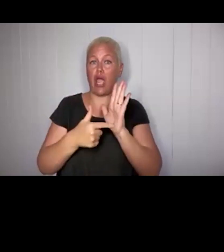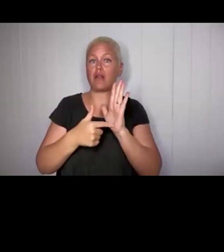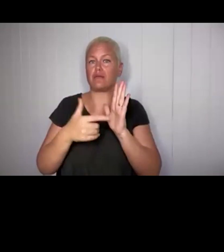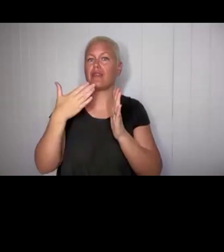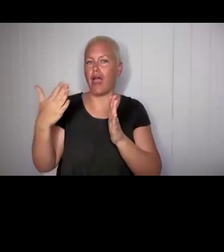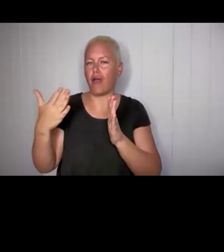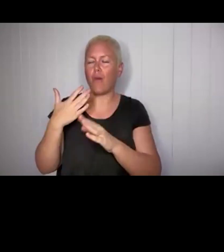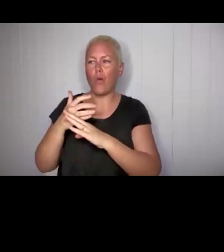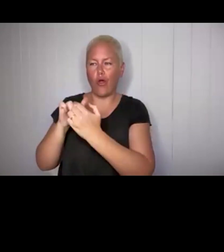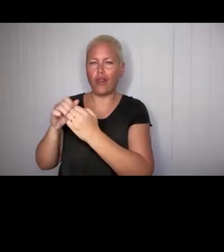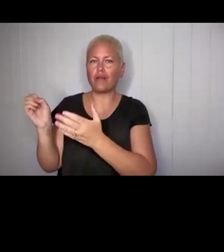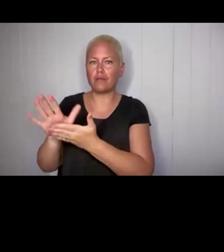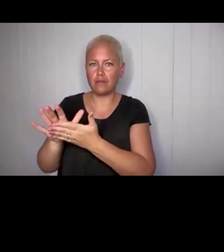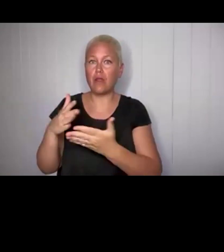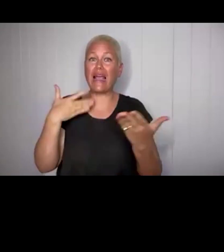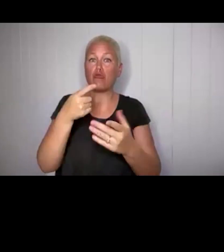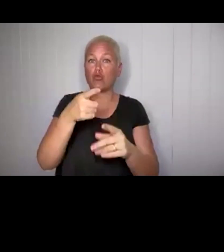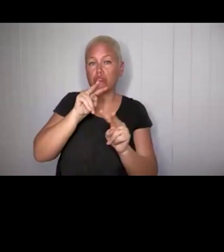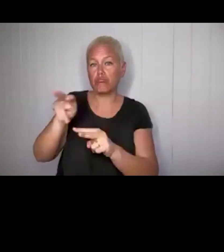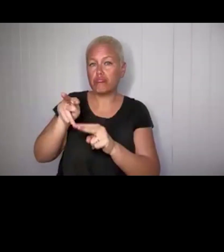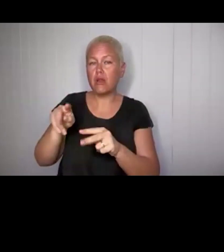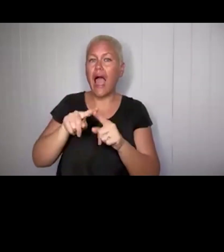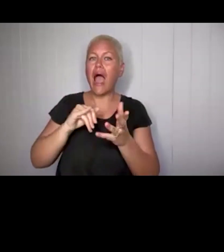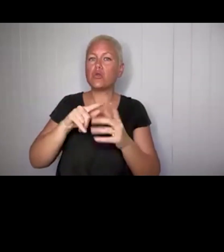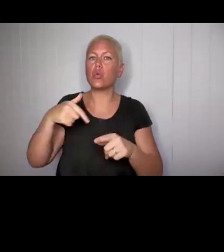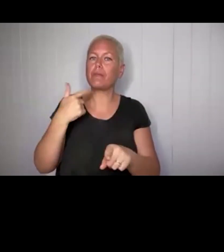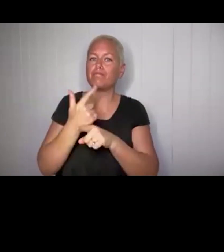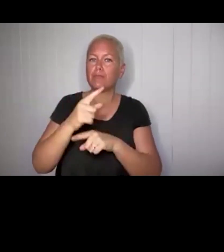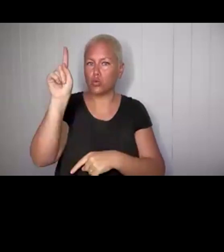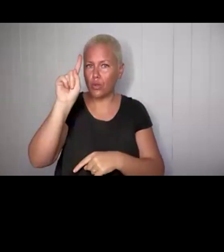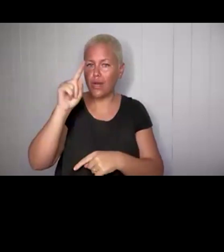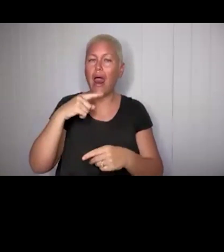to have a look at them as we are chatting today. I will now pass over to McCullough to provide an